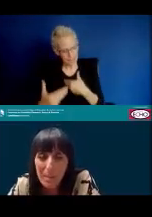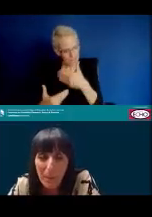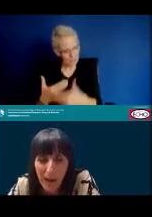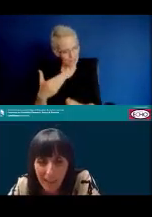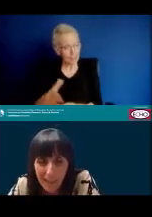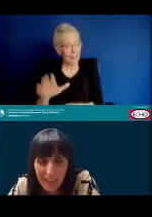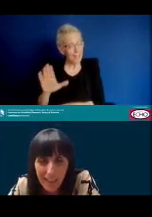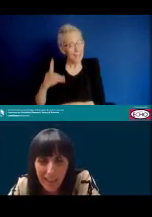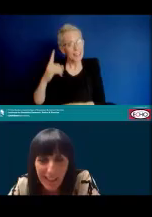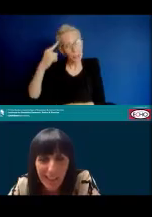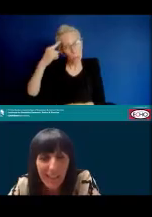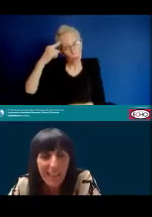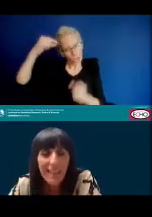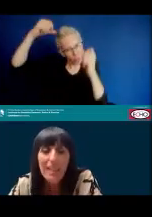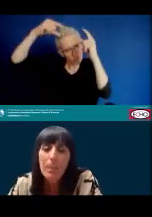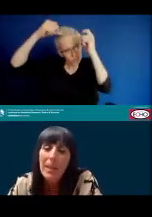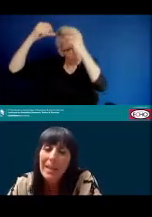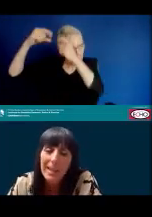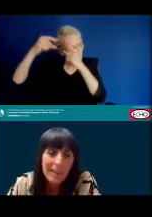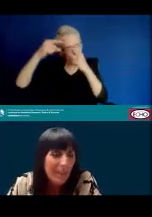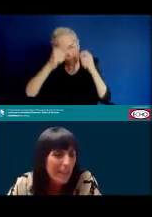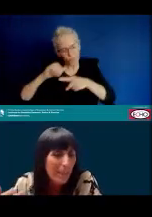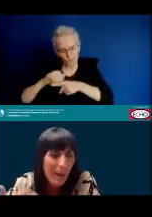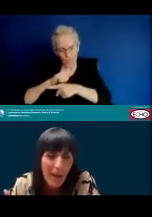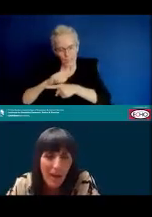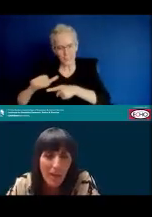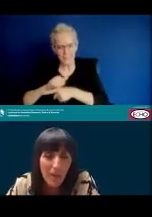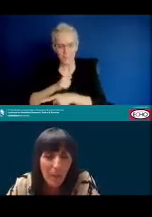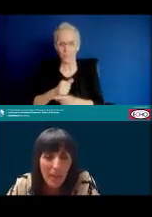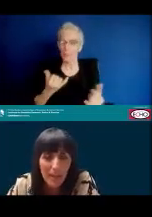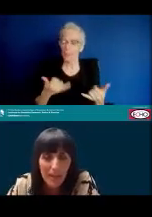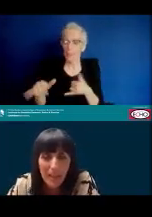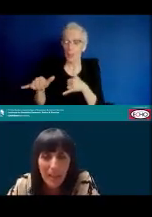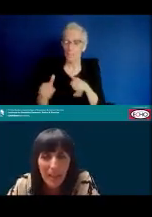practicing this play tells us about how they're regulating